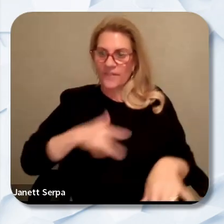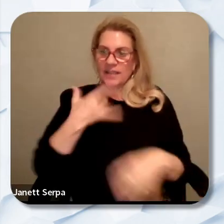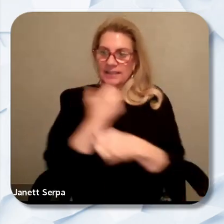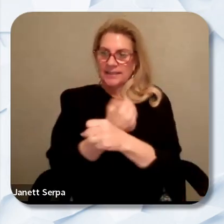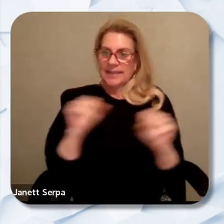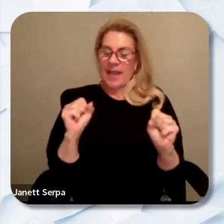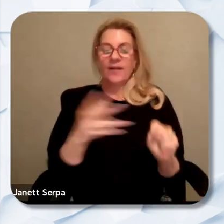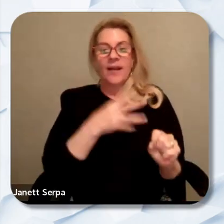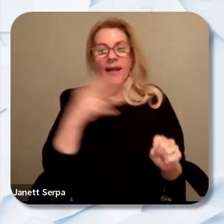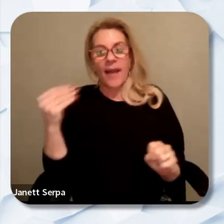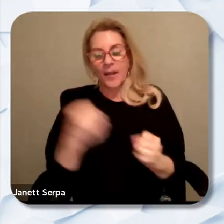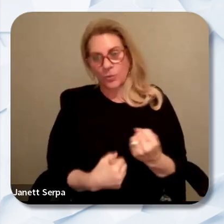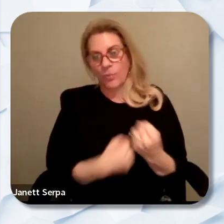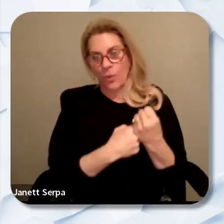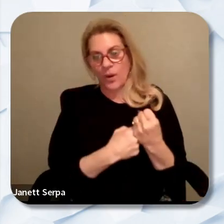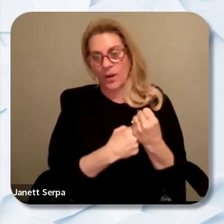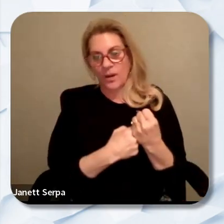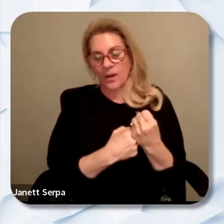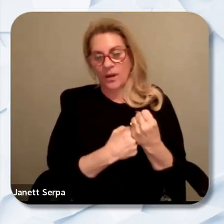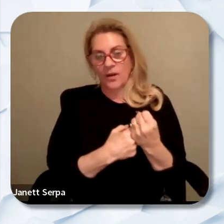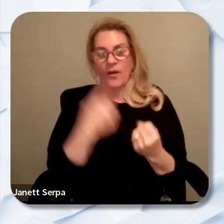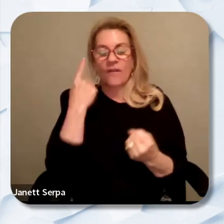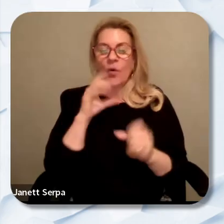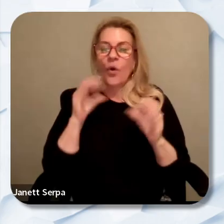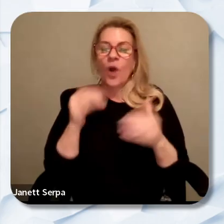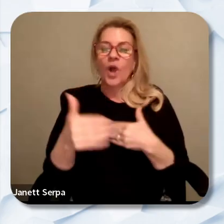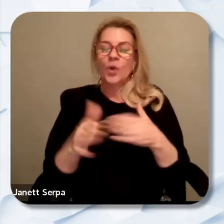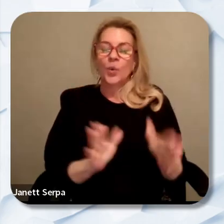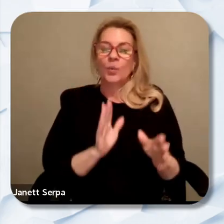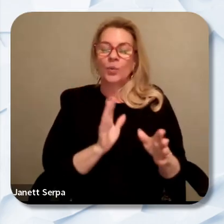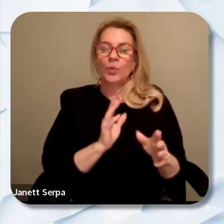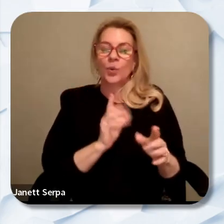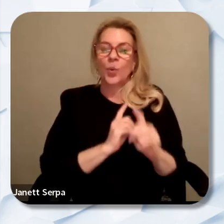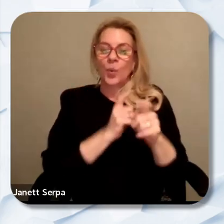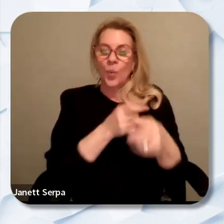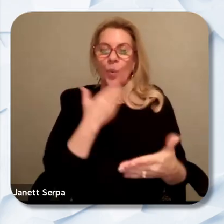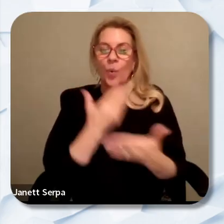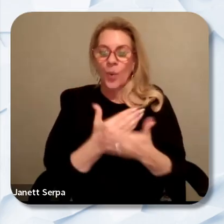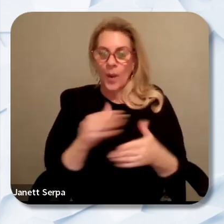supported. For the classroom management strategy of rewarding good behavior we would lean into the